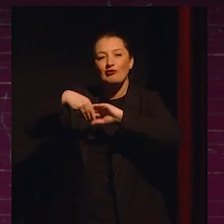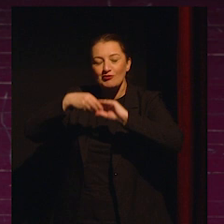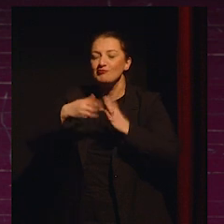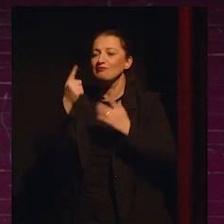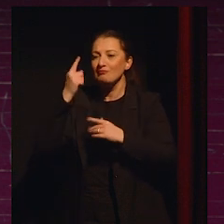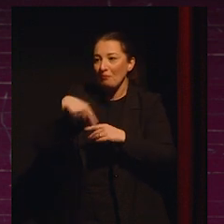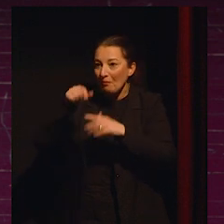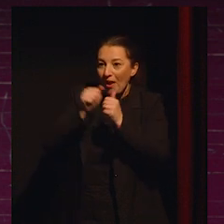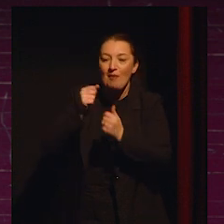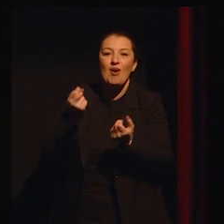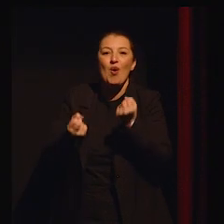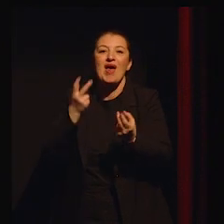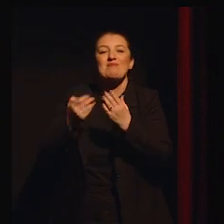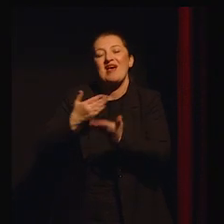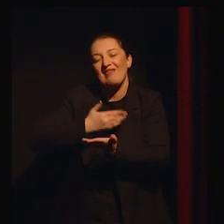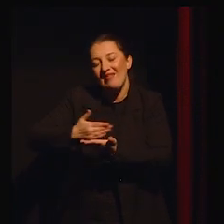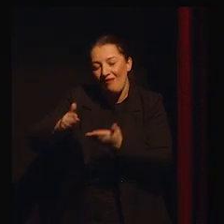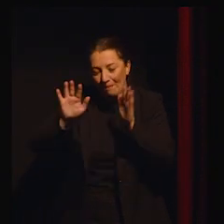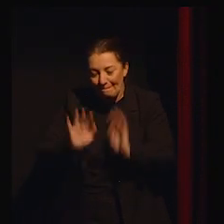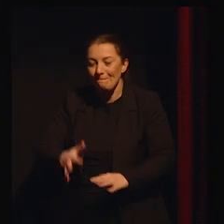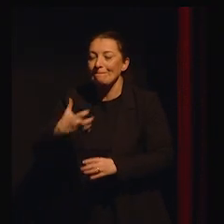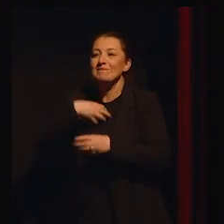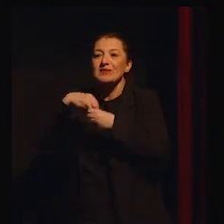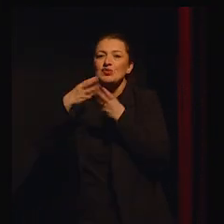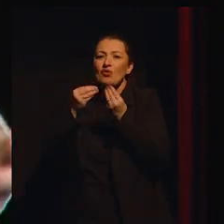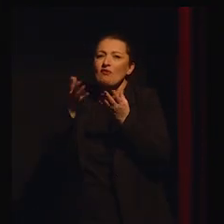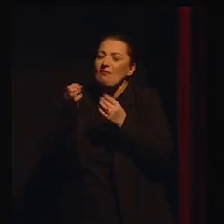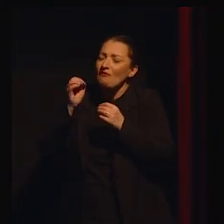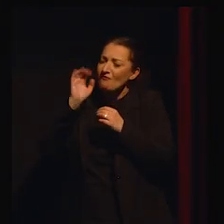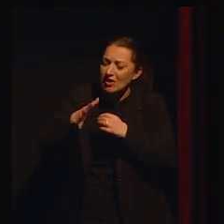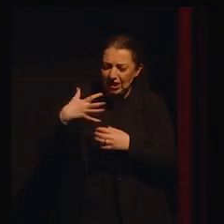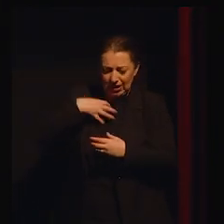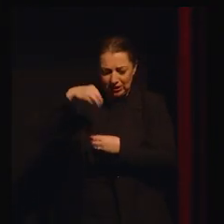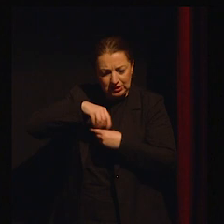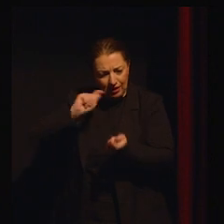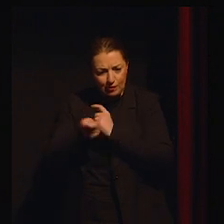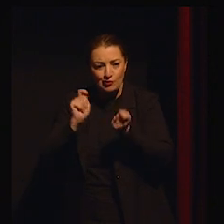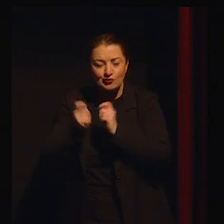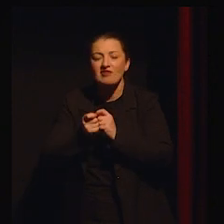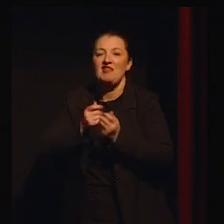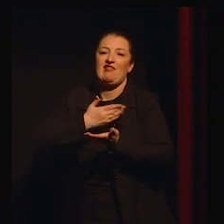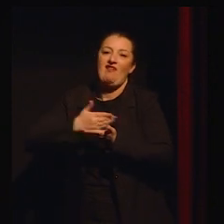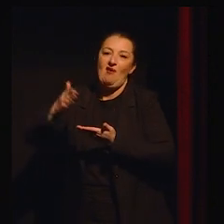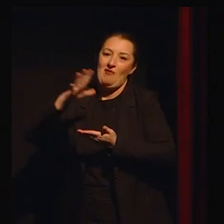to create with them. I have changed a lot within myself, and I continue to. In fact, I guess